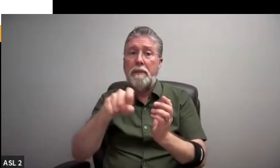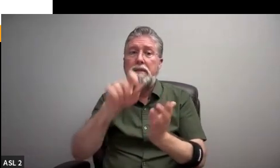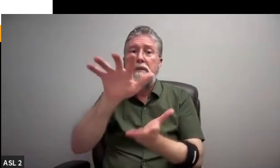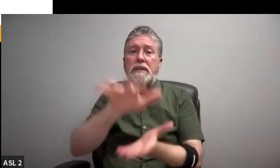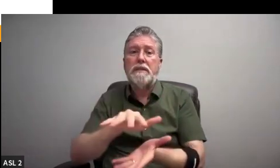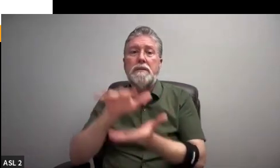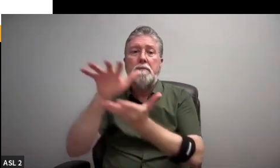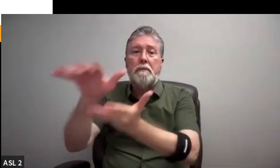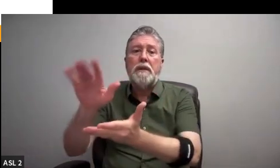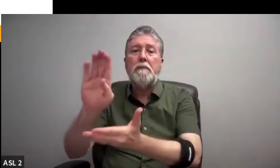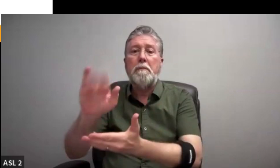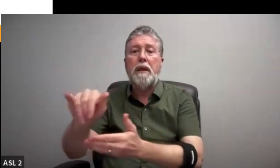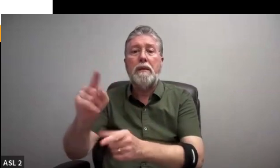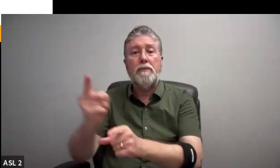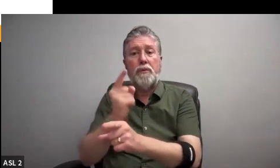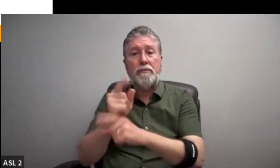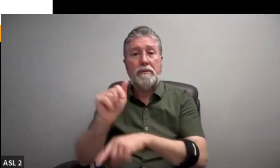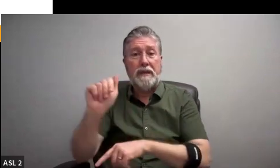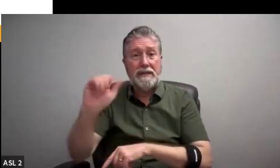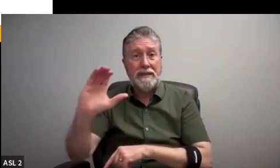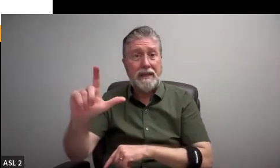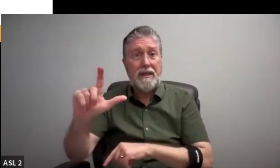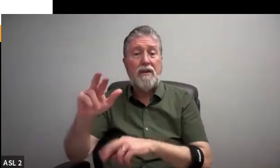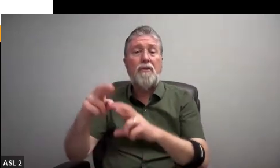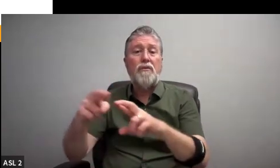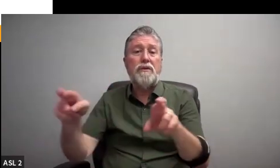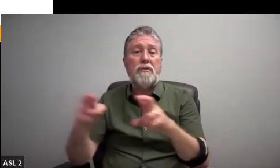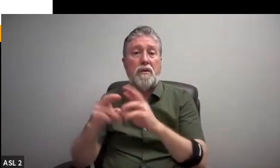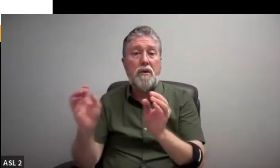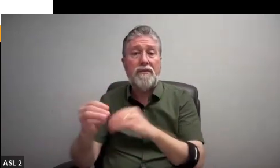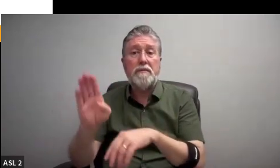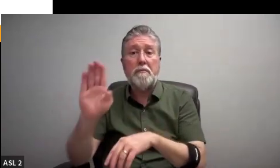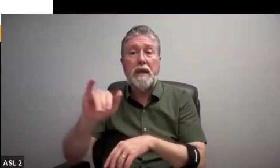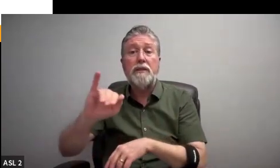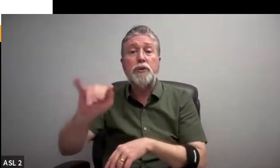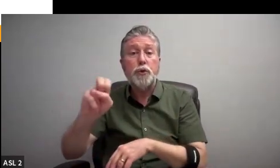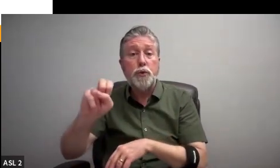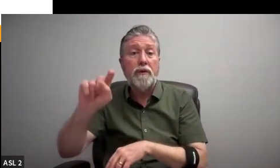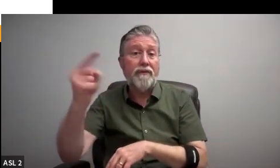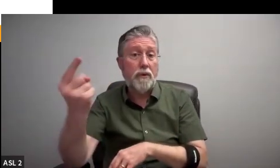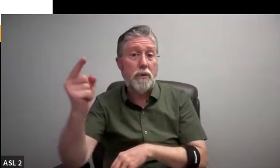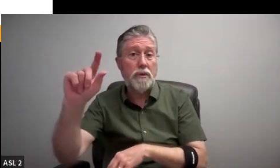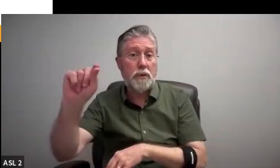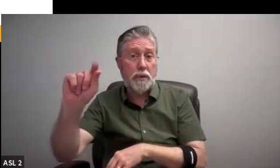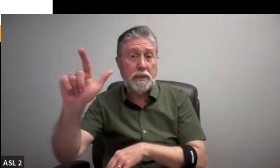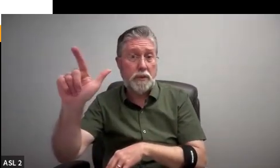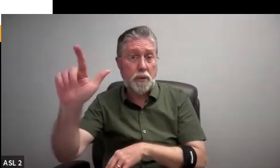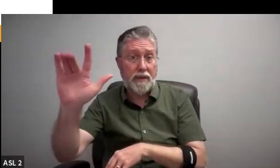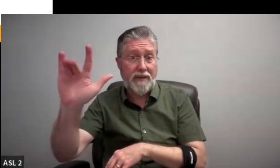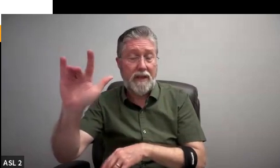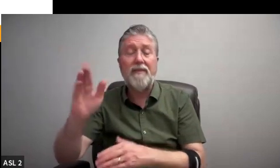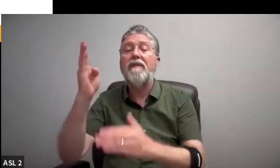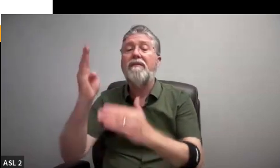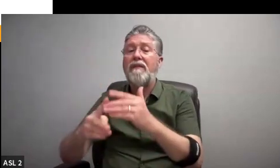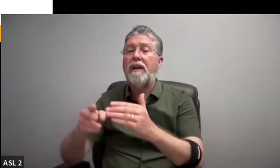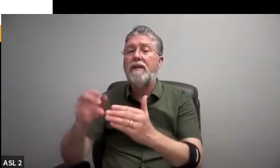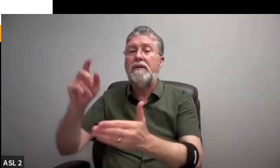the appropriate ACL Regional Office by June 1st of 2025. The final version, signed by the governor or